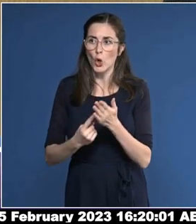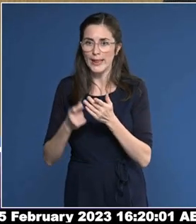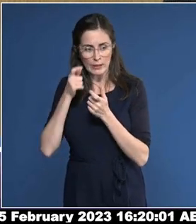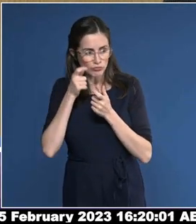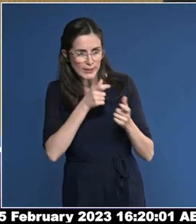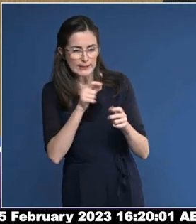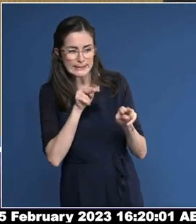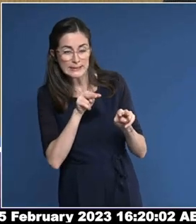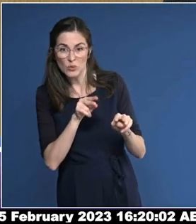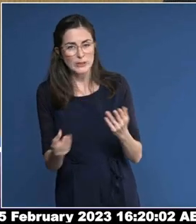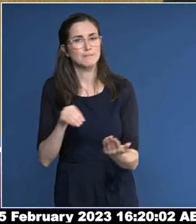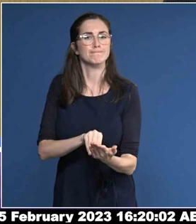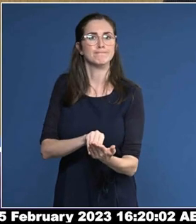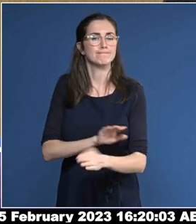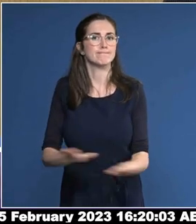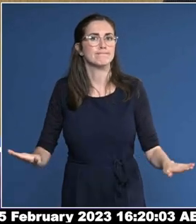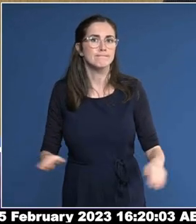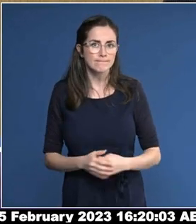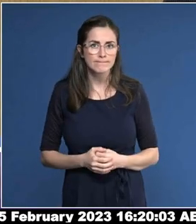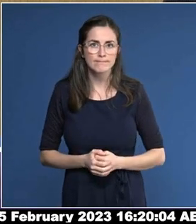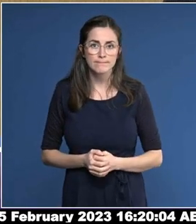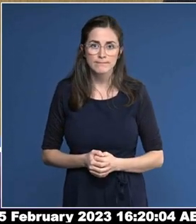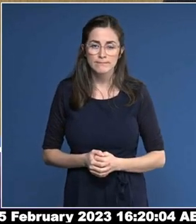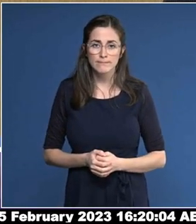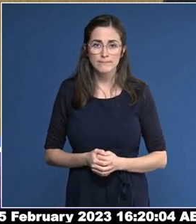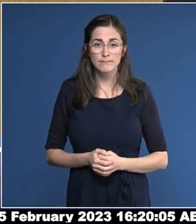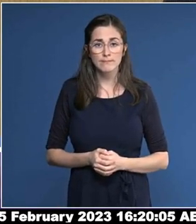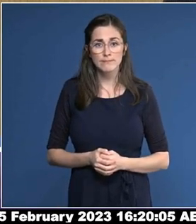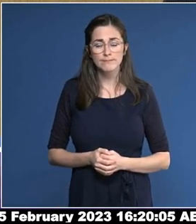Are there particular interest groups that are resisting this change?